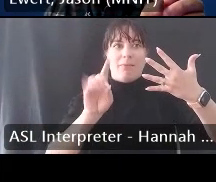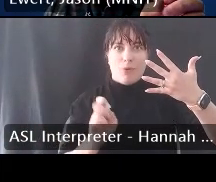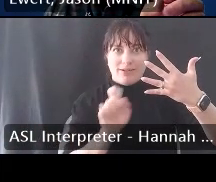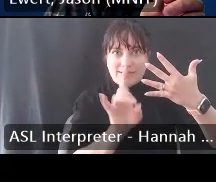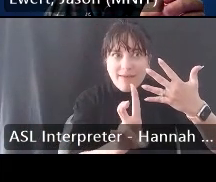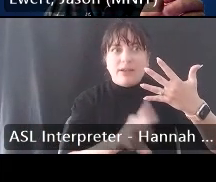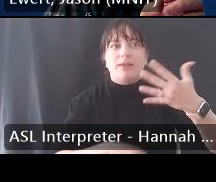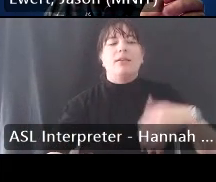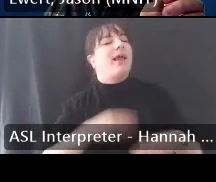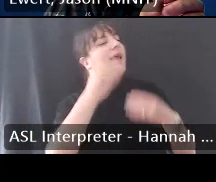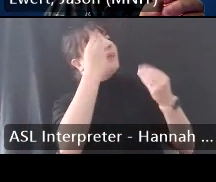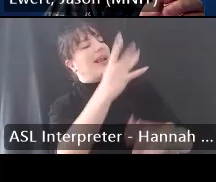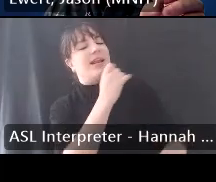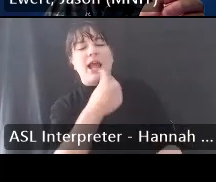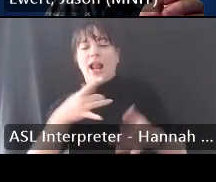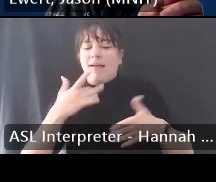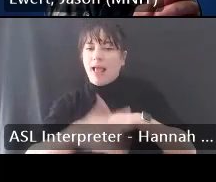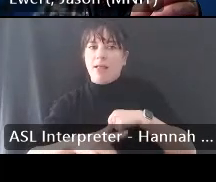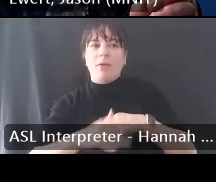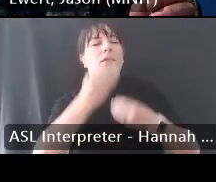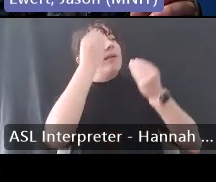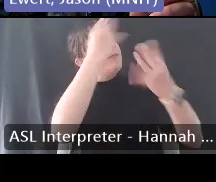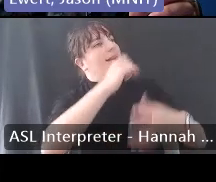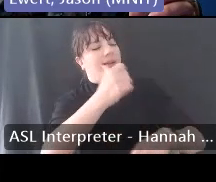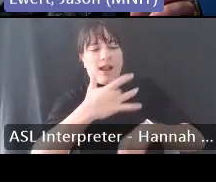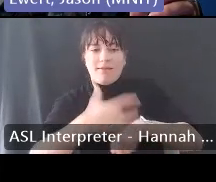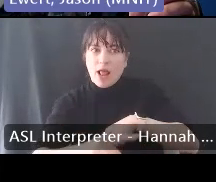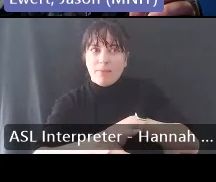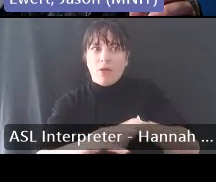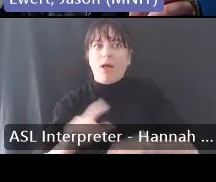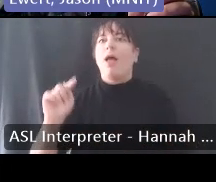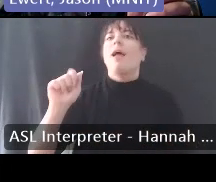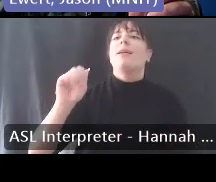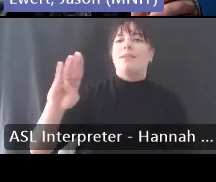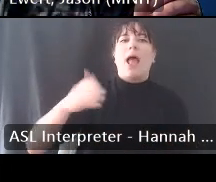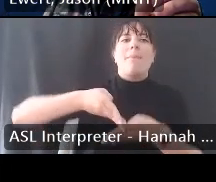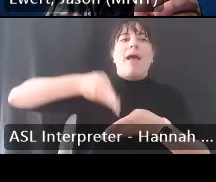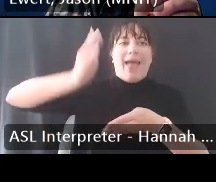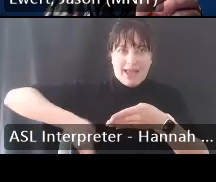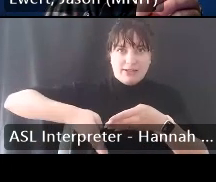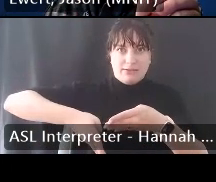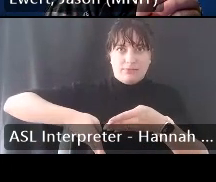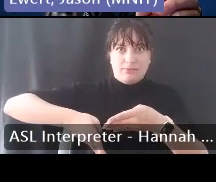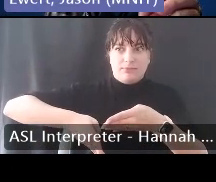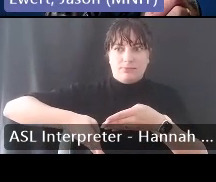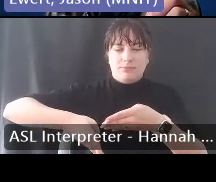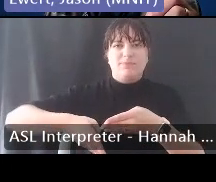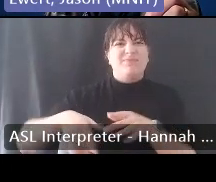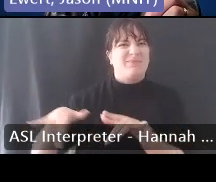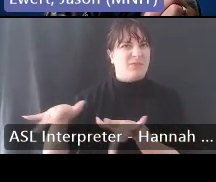Tab panel end. OK. So now, we're at the end. This is same page.